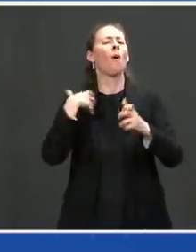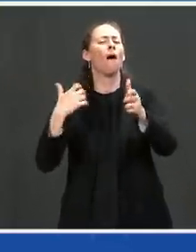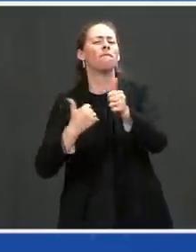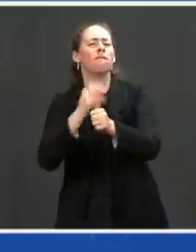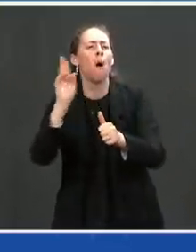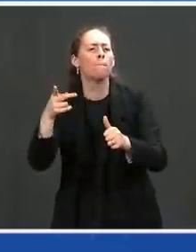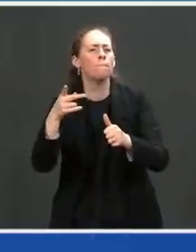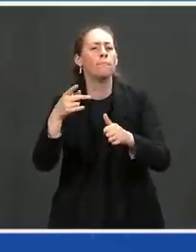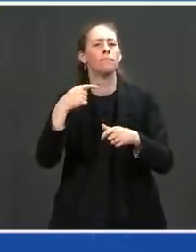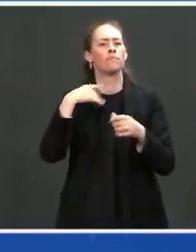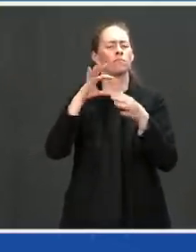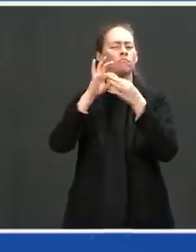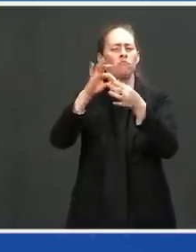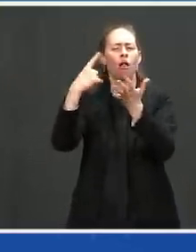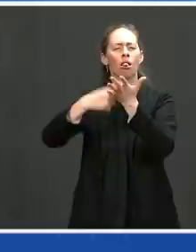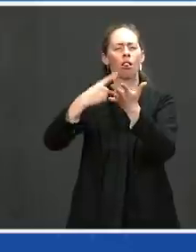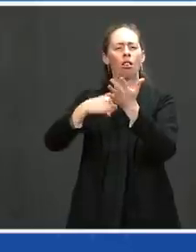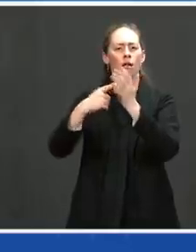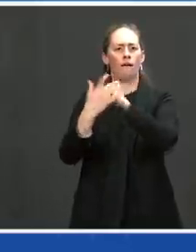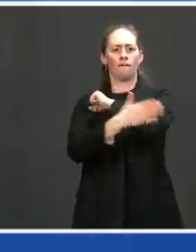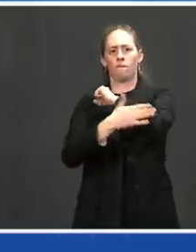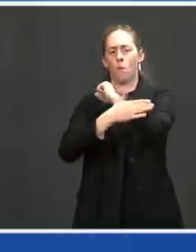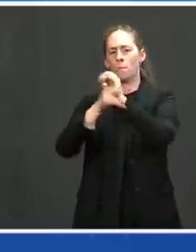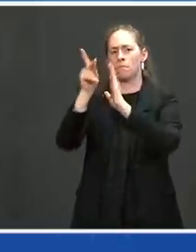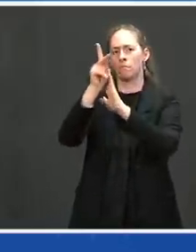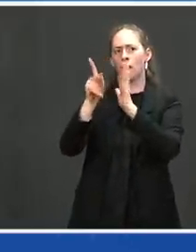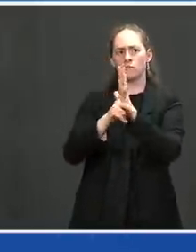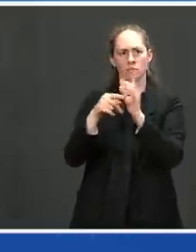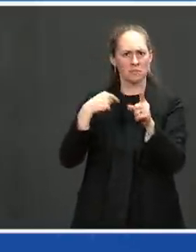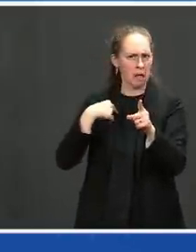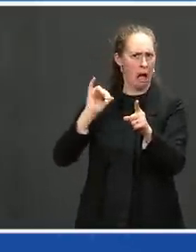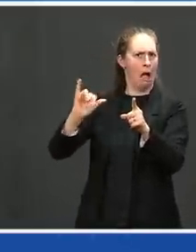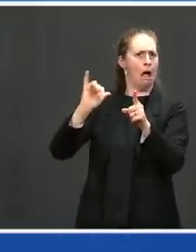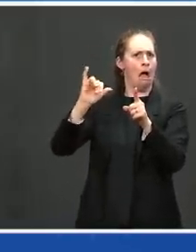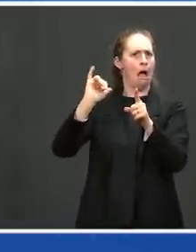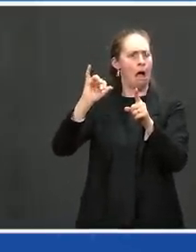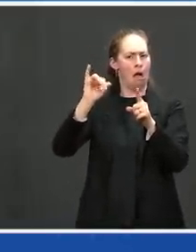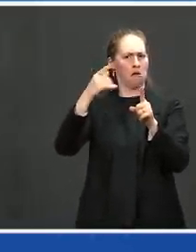tested two ballistic missiles. What, if any, actions will you take?